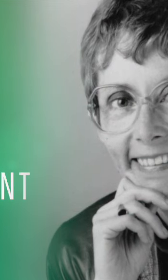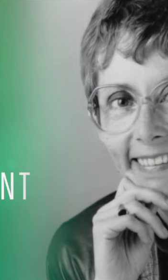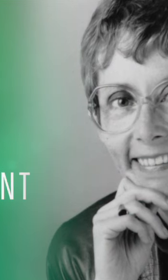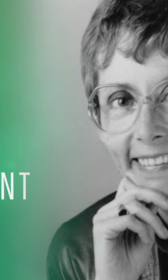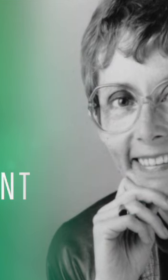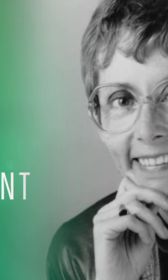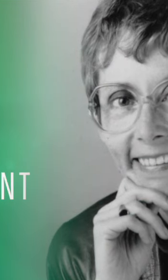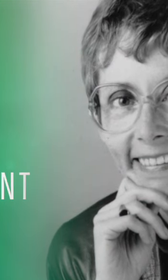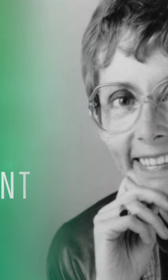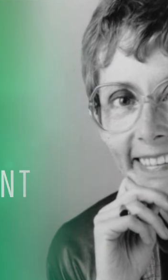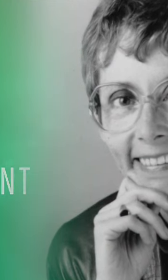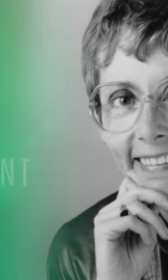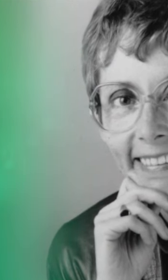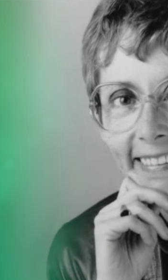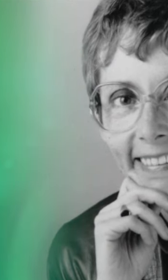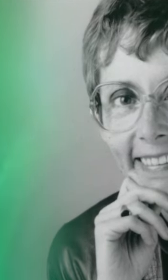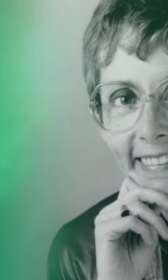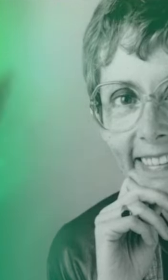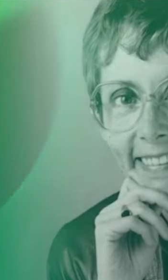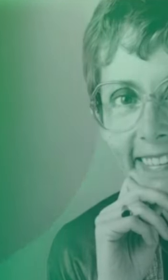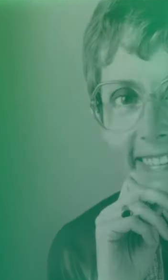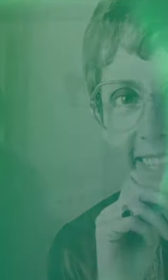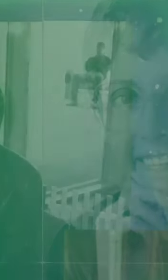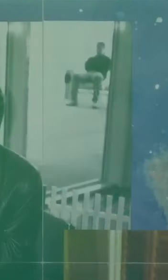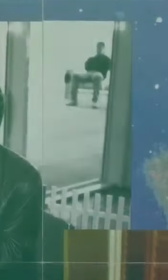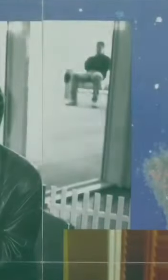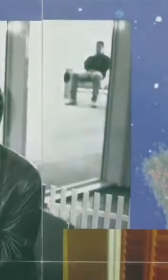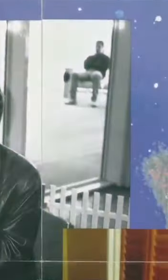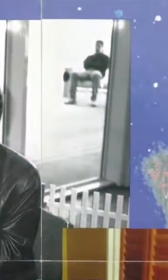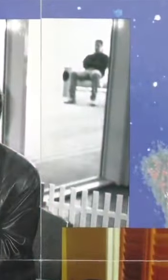goes to Margaret Wild.